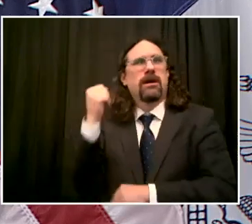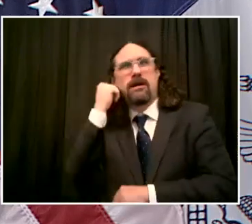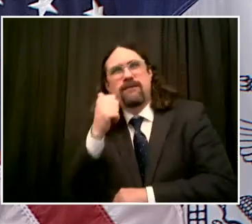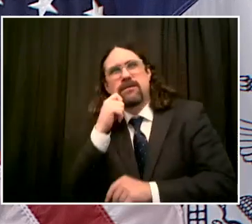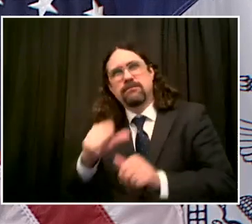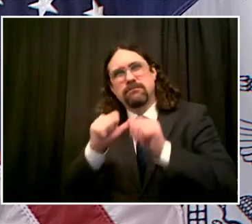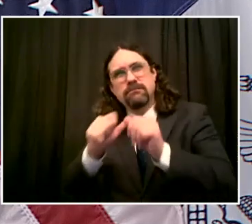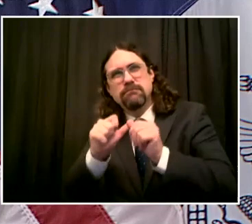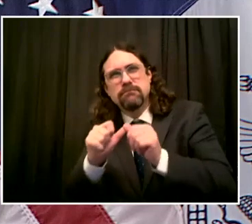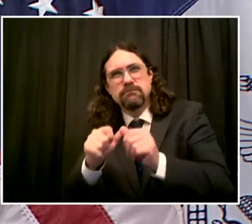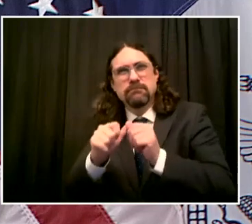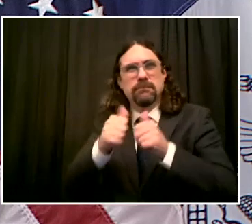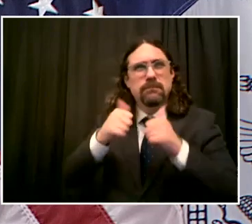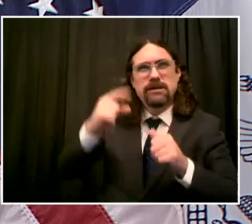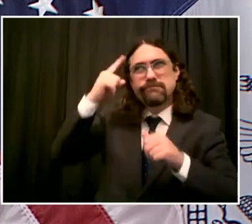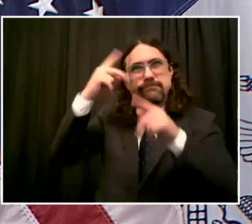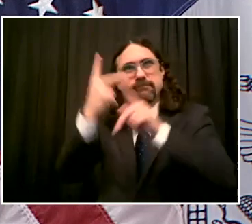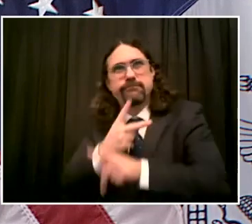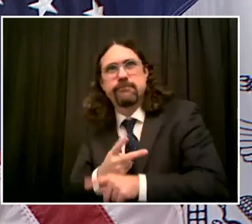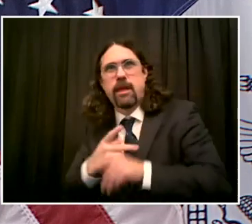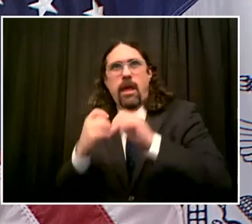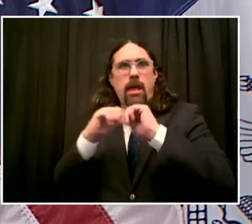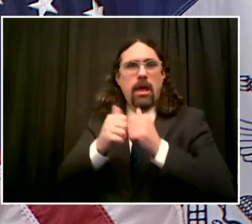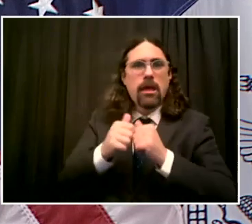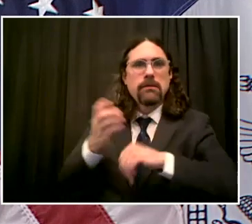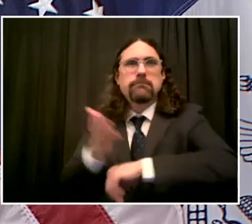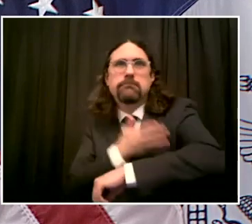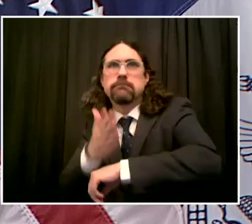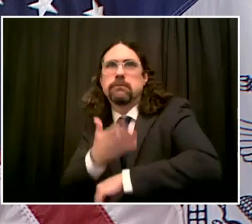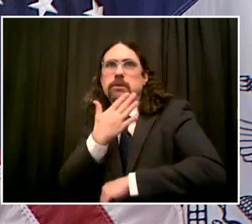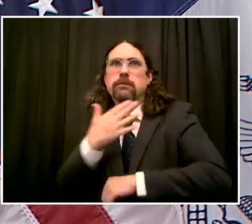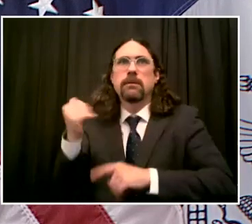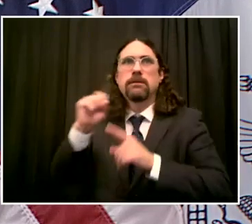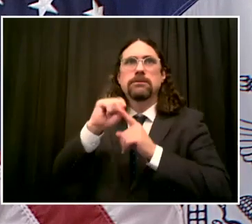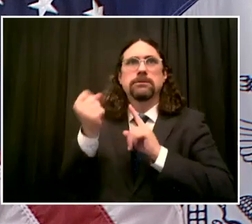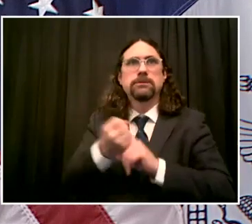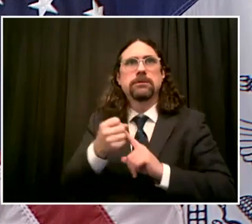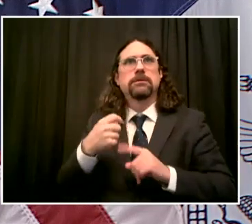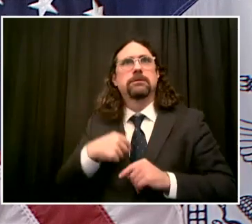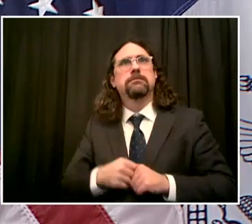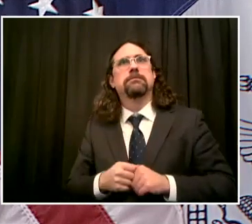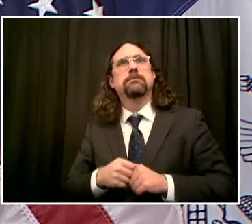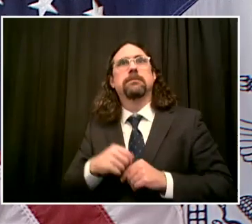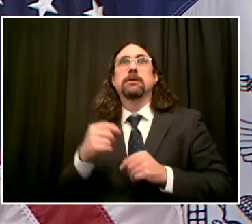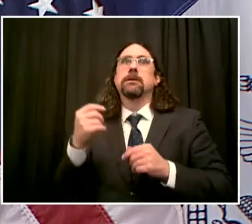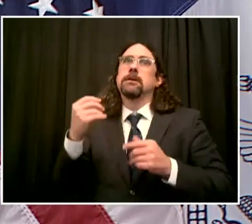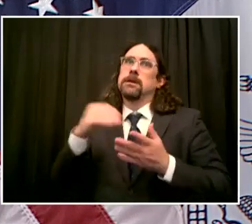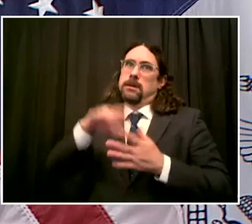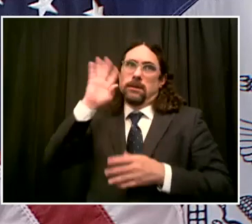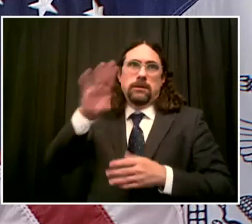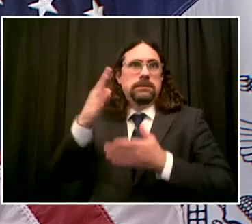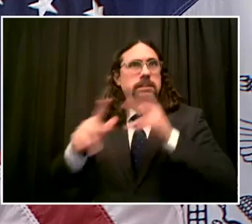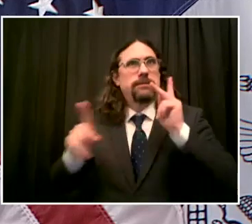NEED TO SHOW RESPECT. TRYING TO MAKE THINGS BETTER, THERE ARE SOME